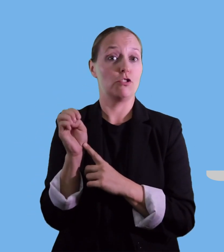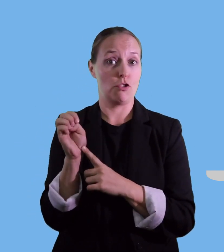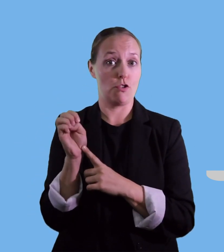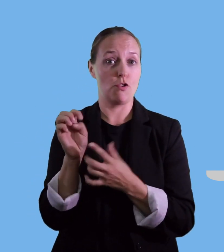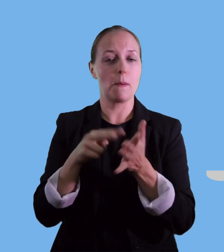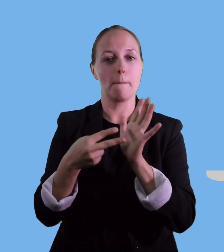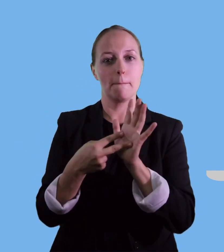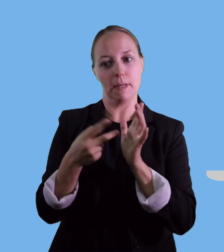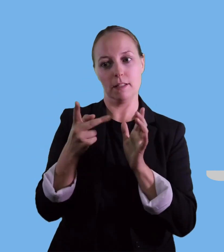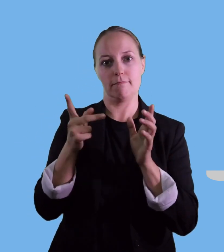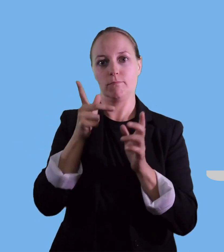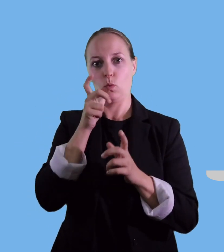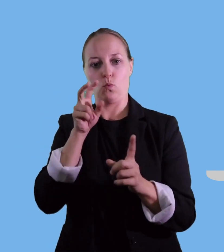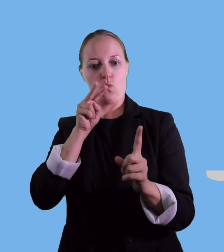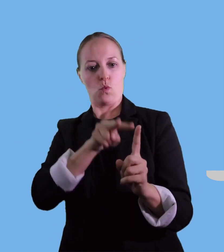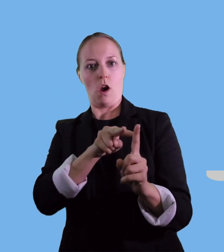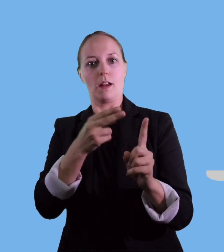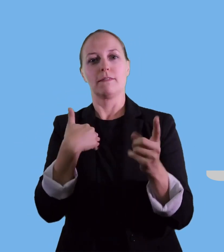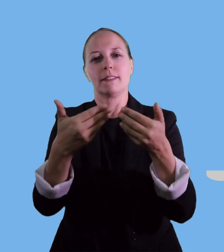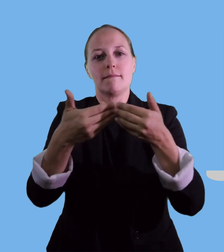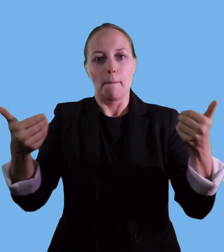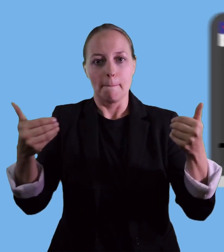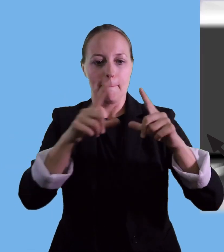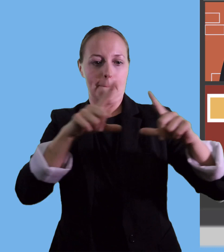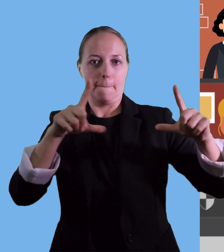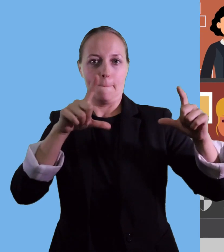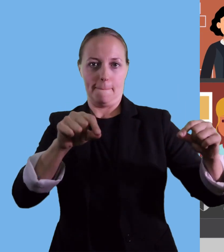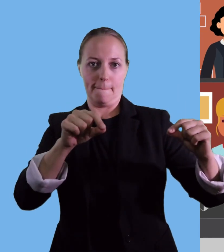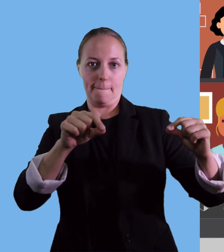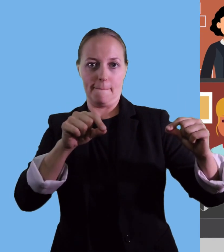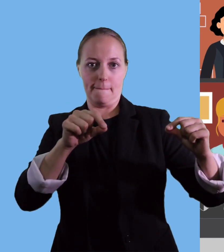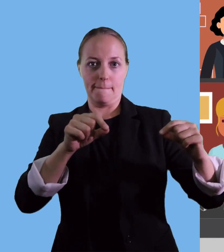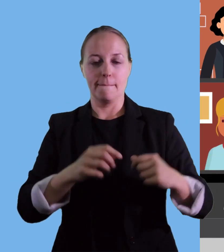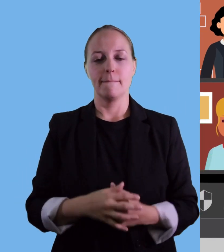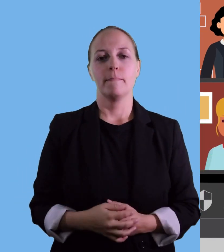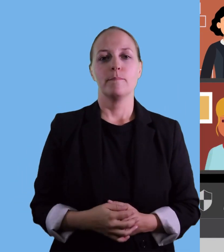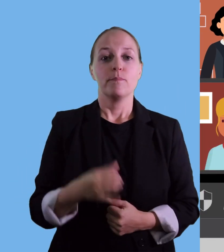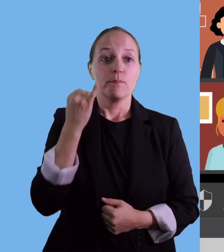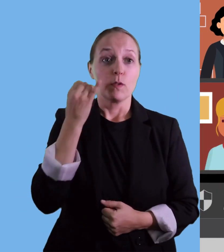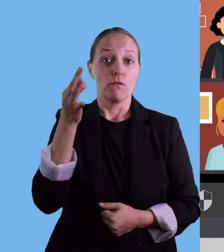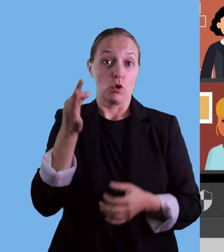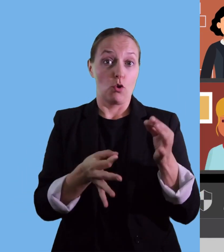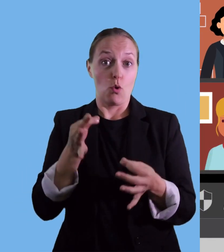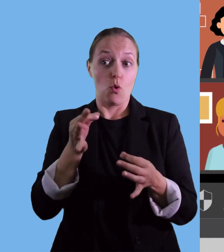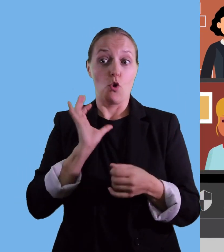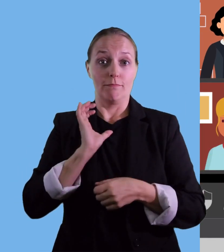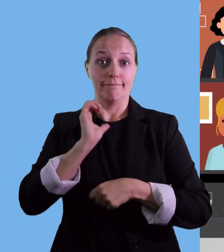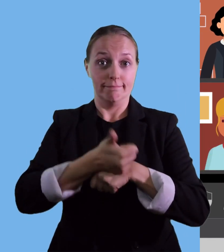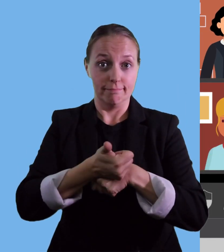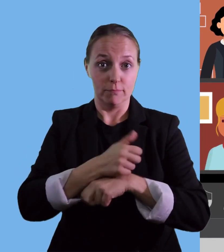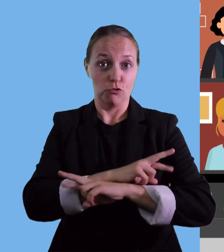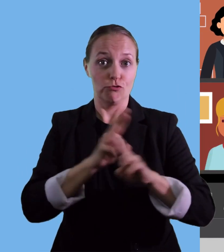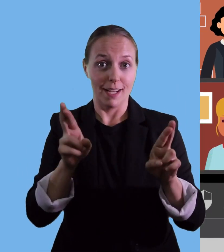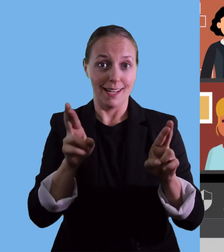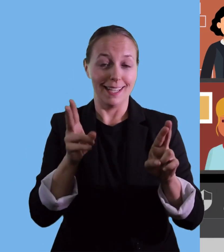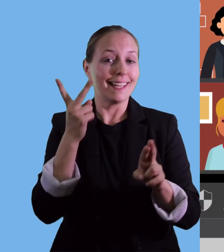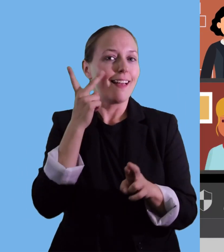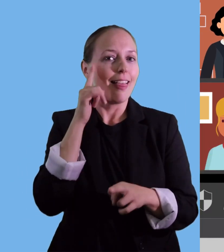This feature allows participants to see the interpreter in a dedicated video channel. If the court has enabled this feature,